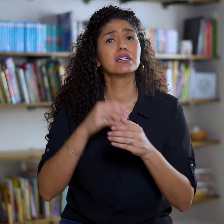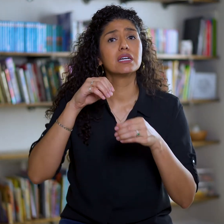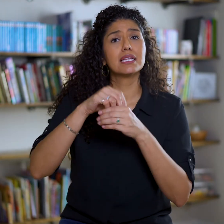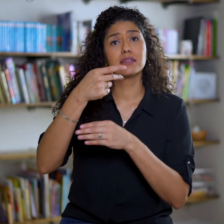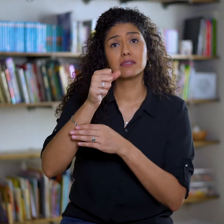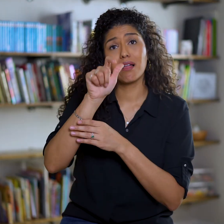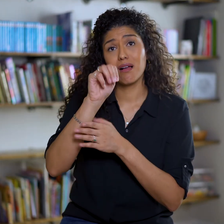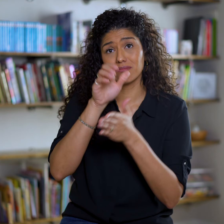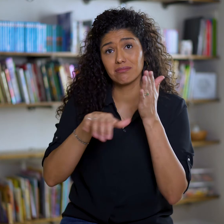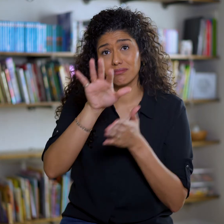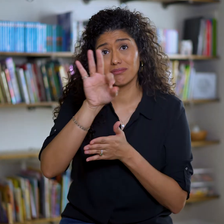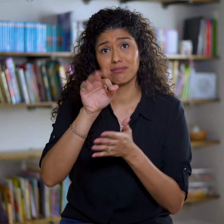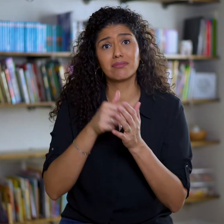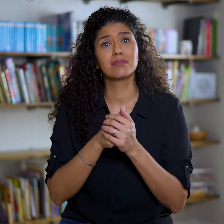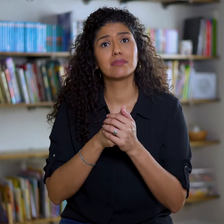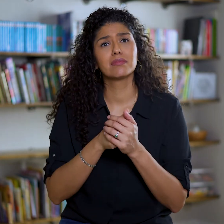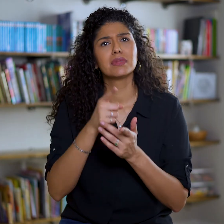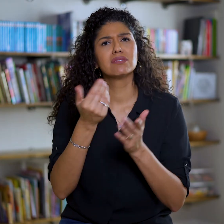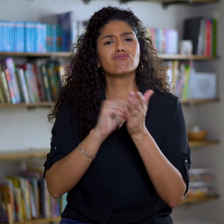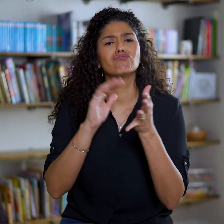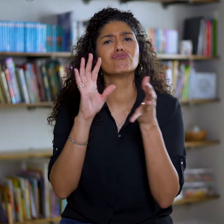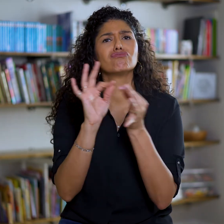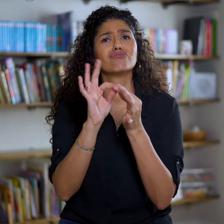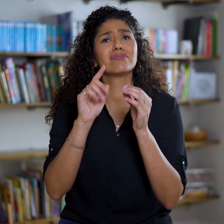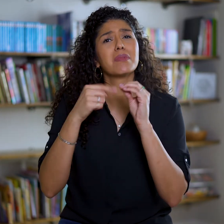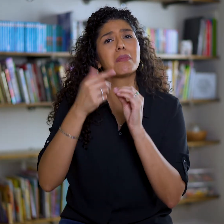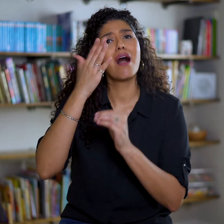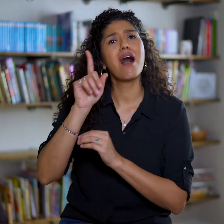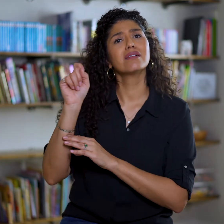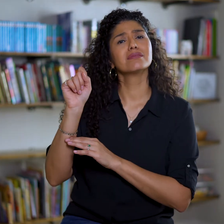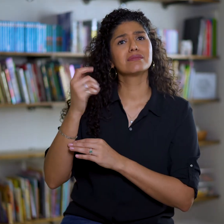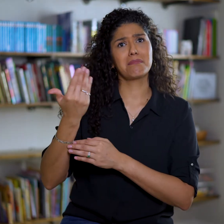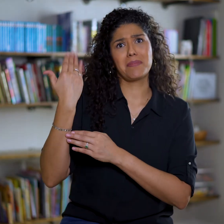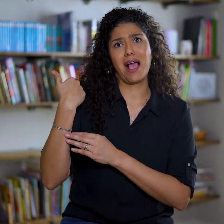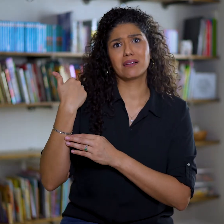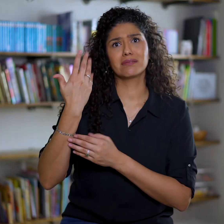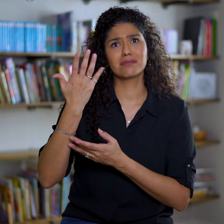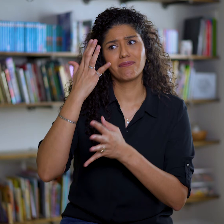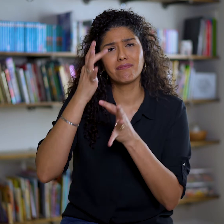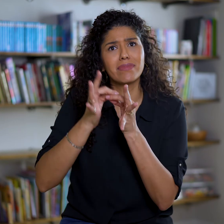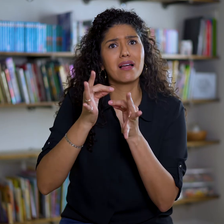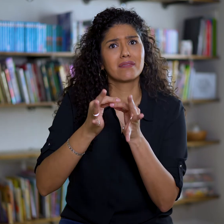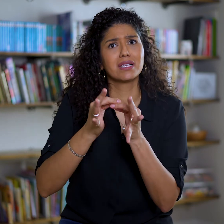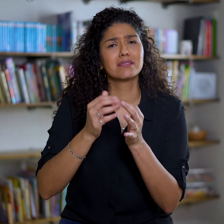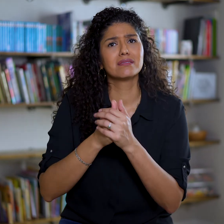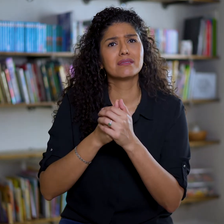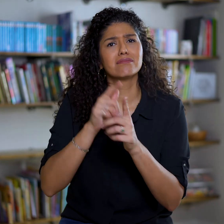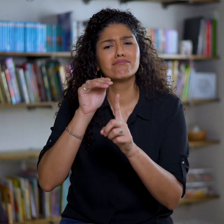In Psalm 59, he recounts God’s past faithfulness,